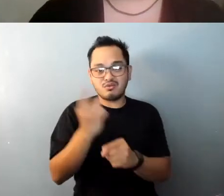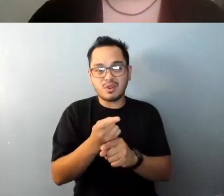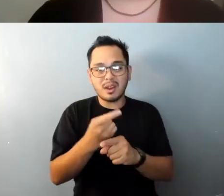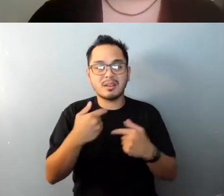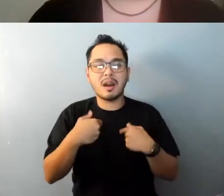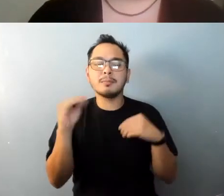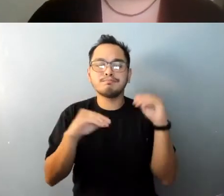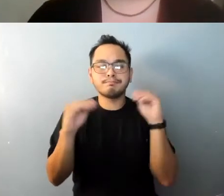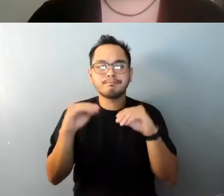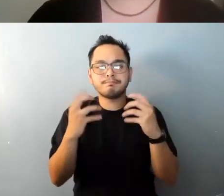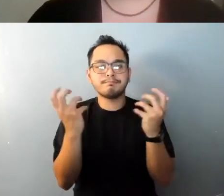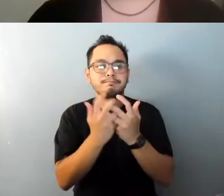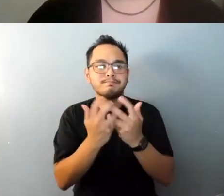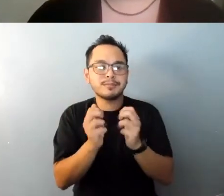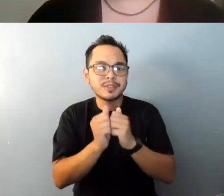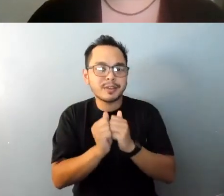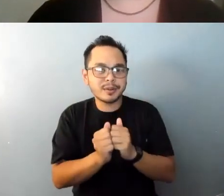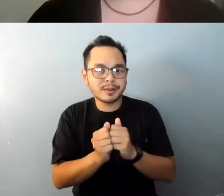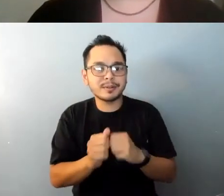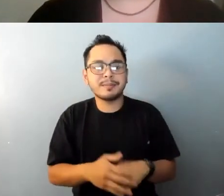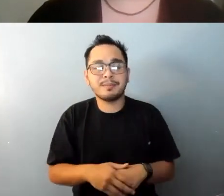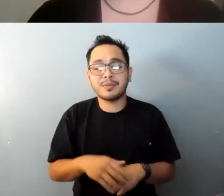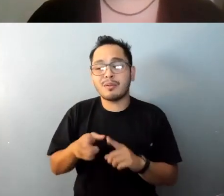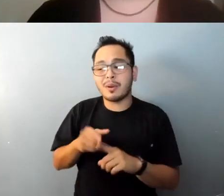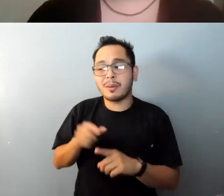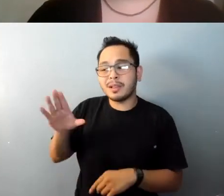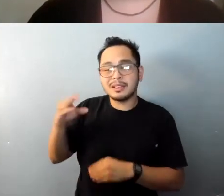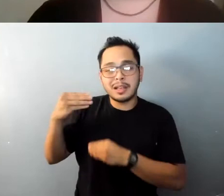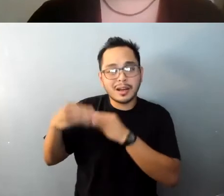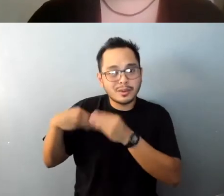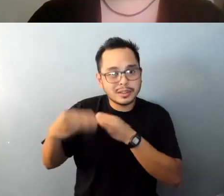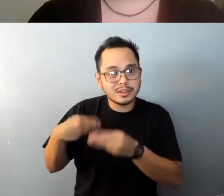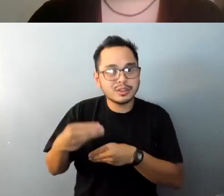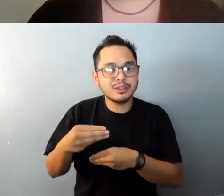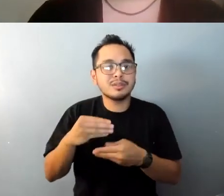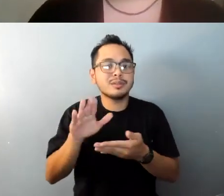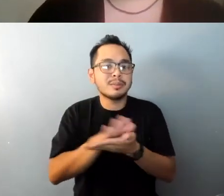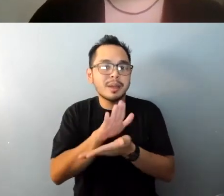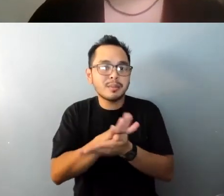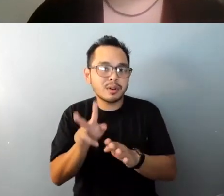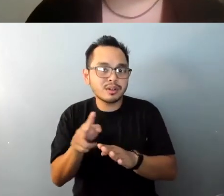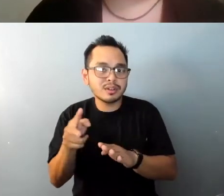When I put it in terms of her heritage and the paper cutting trip that she mentions and all that together.